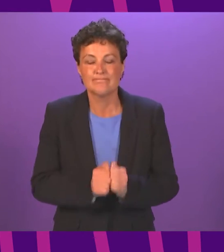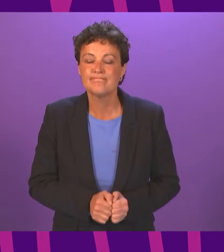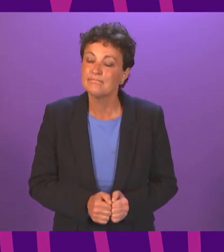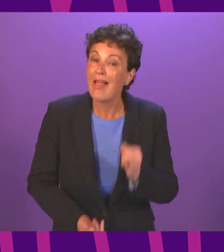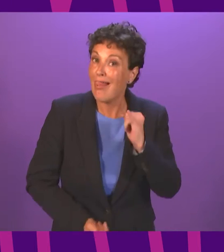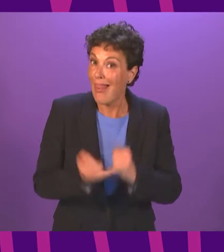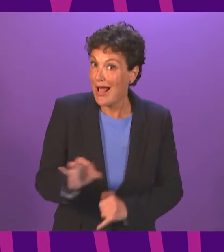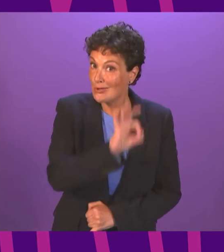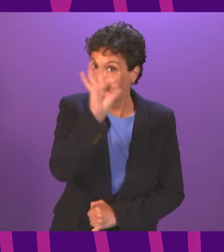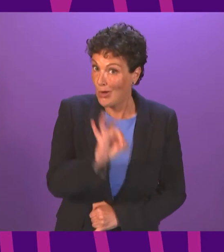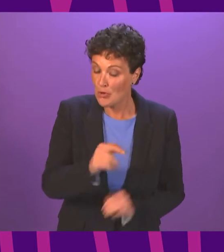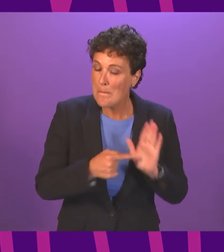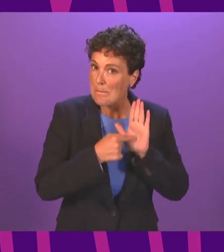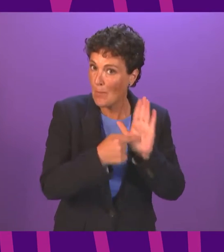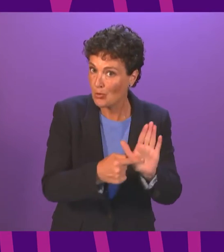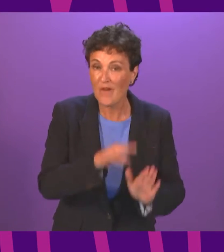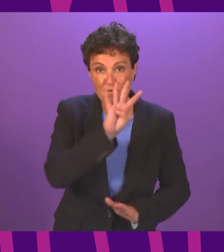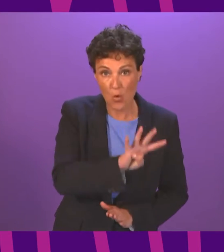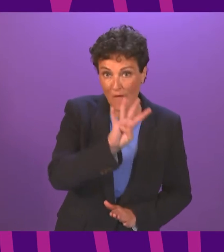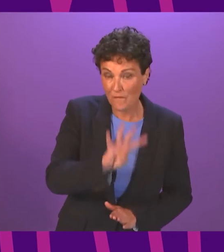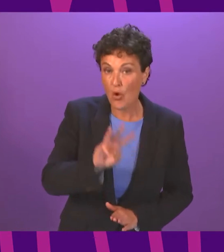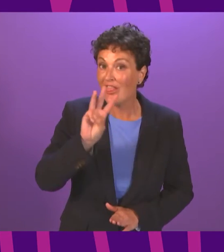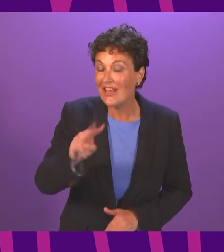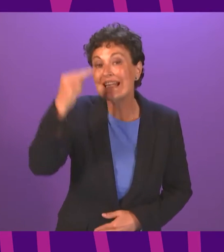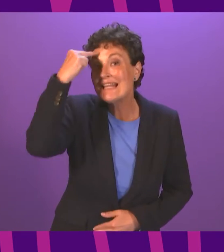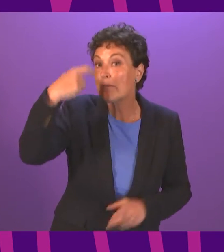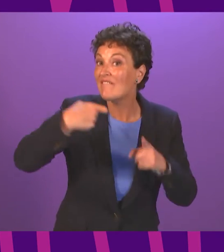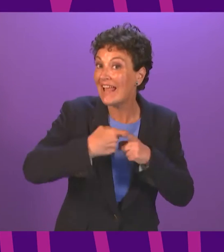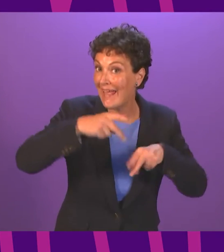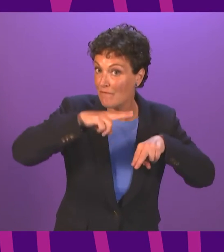The final question is, that motion S6M-00443, in the name of Kate Forbes, on the financial